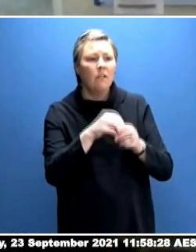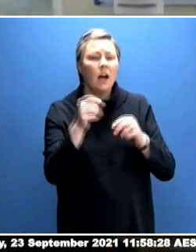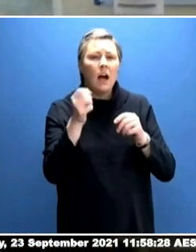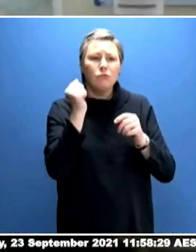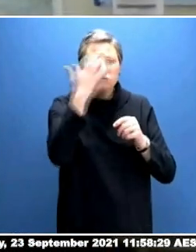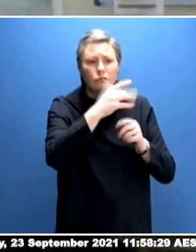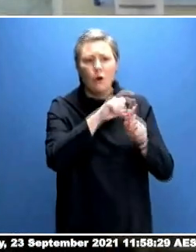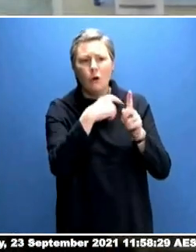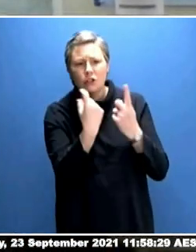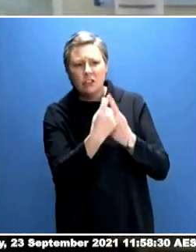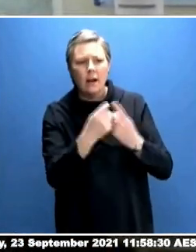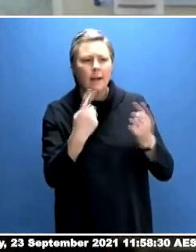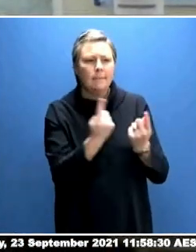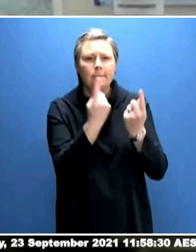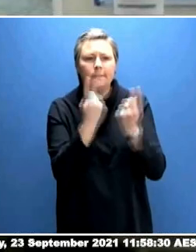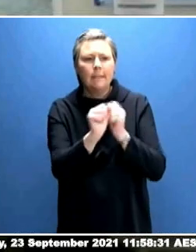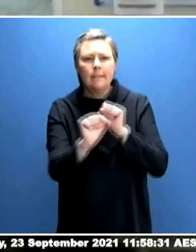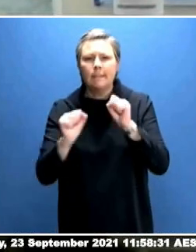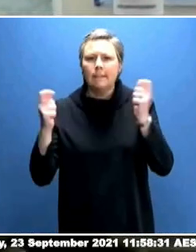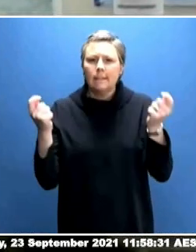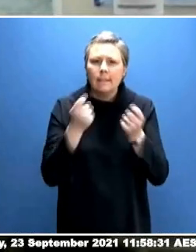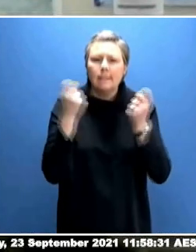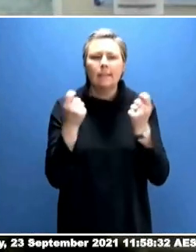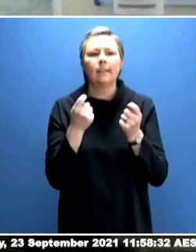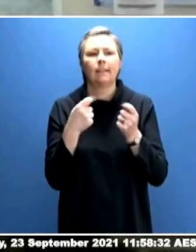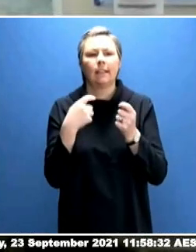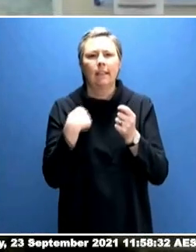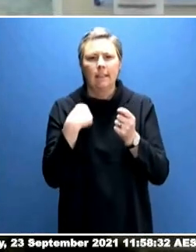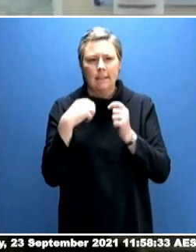of the broader kinship system and family networks,